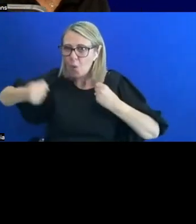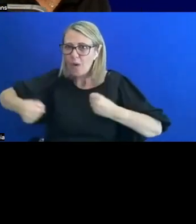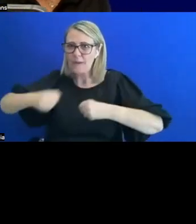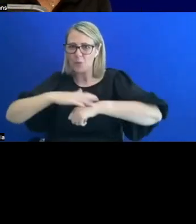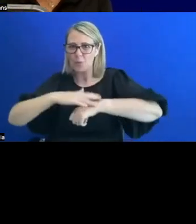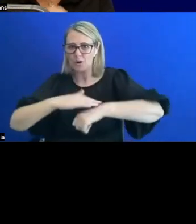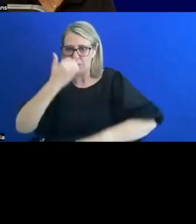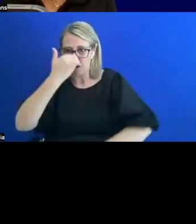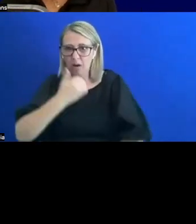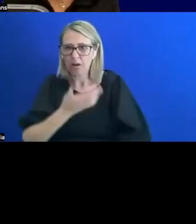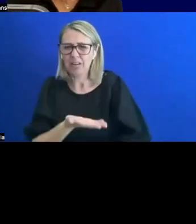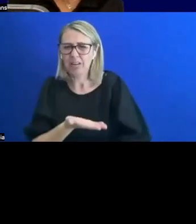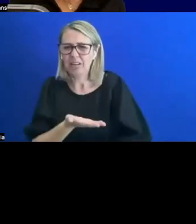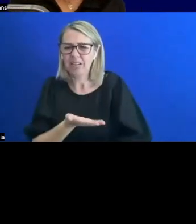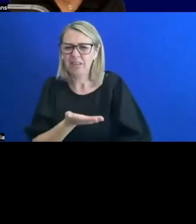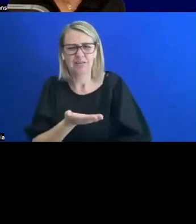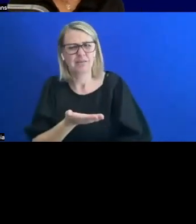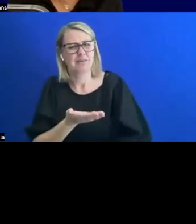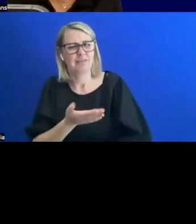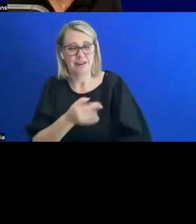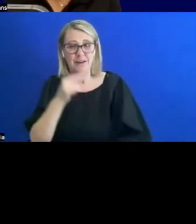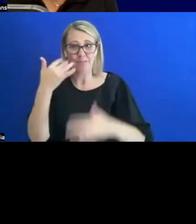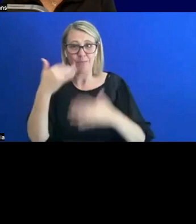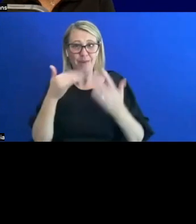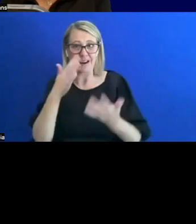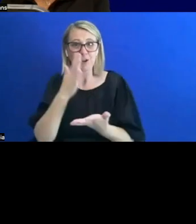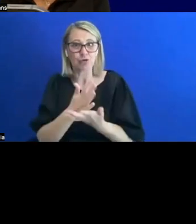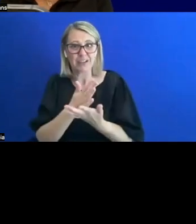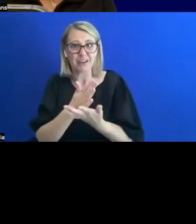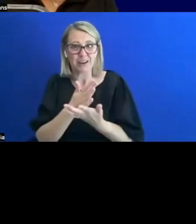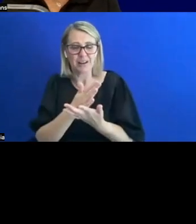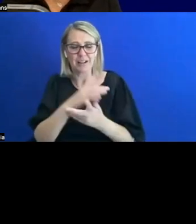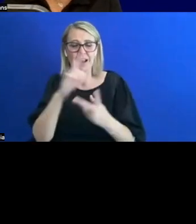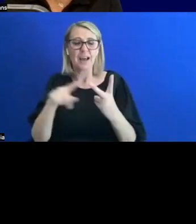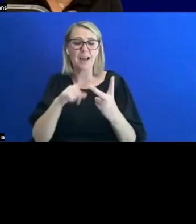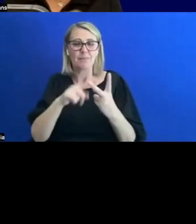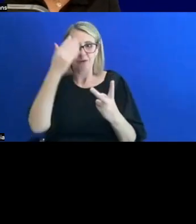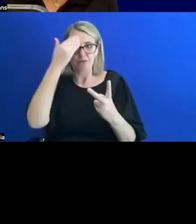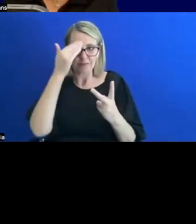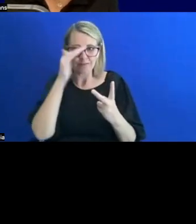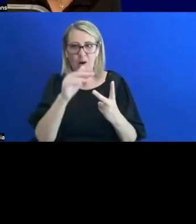but we need to acknowledge that pain is real but also reminding individuals that pain doesn't